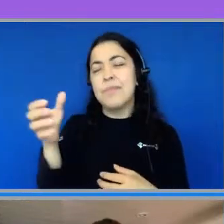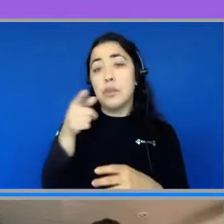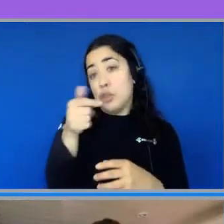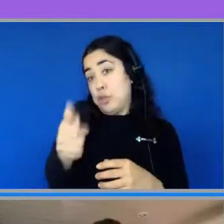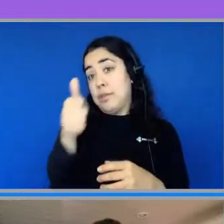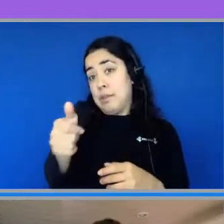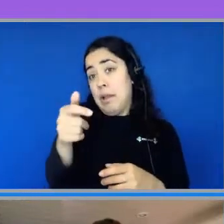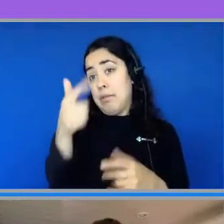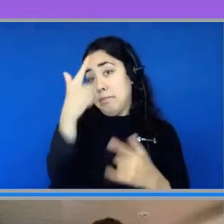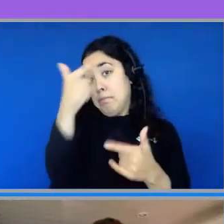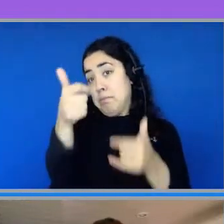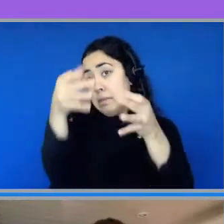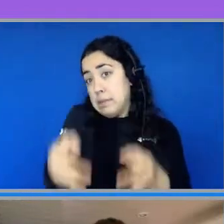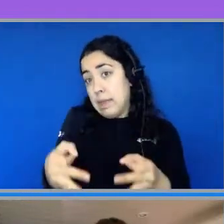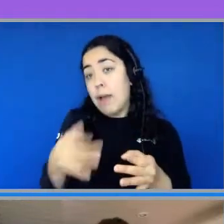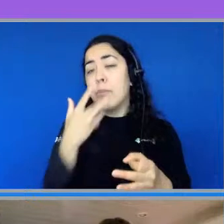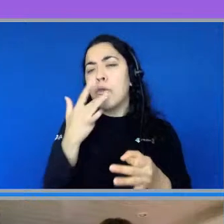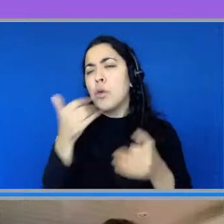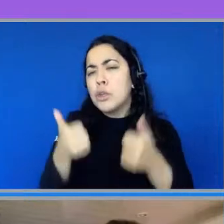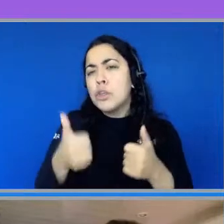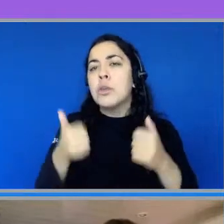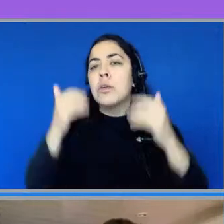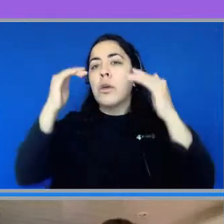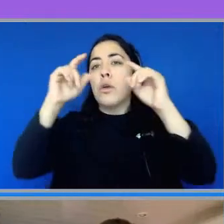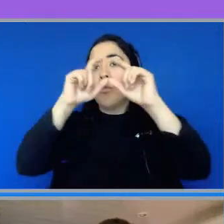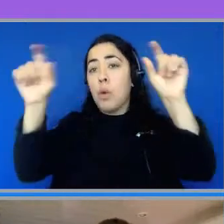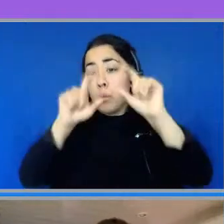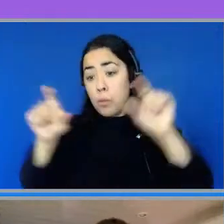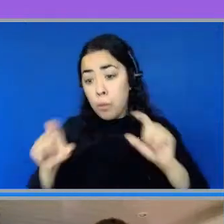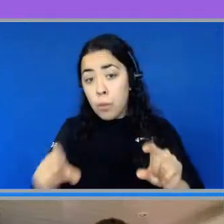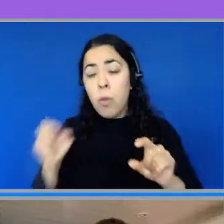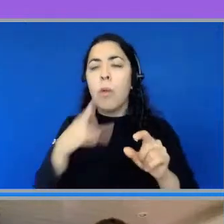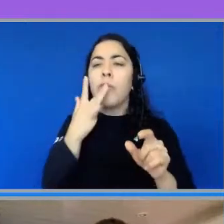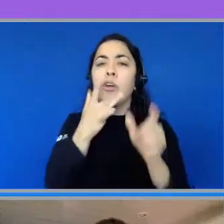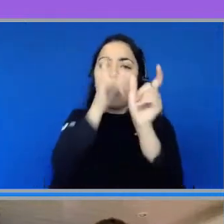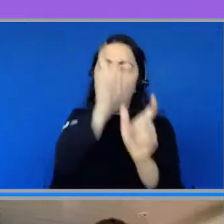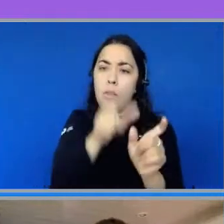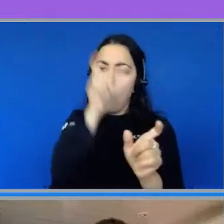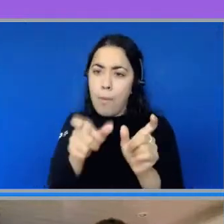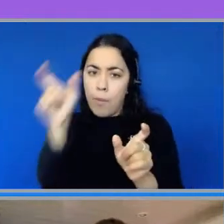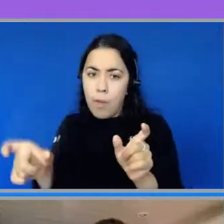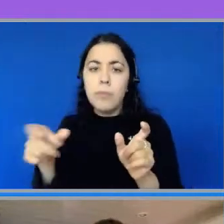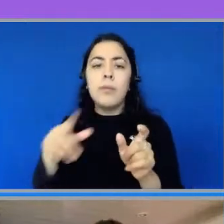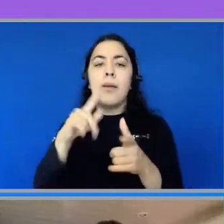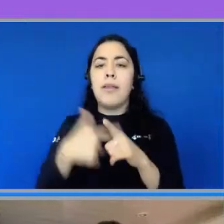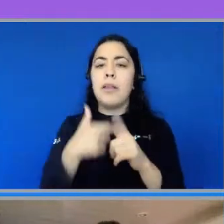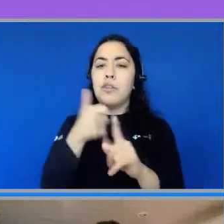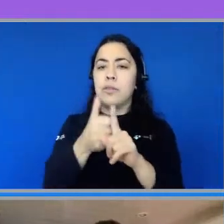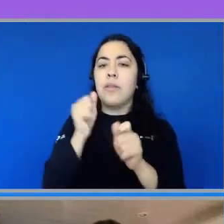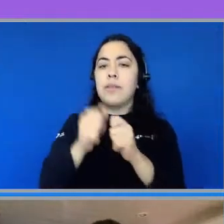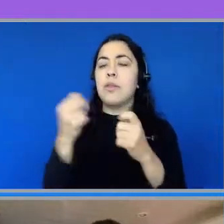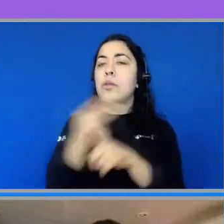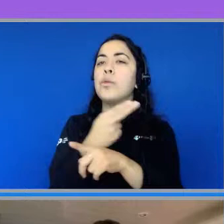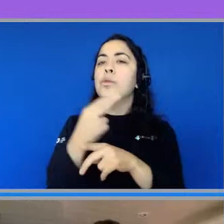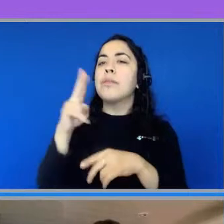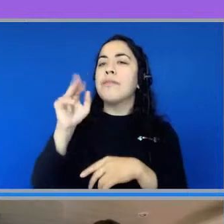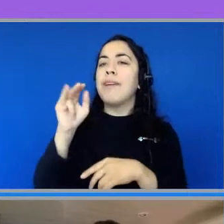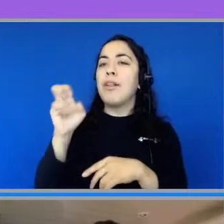way. You decide if you want to follow rows or columns and use